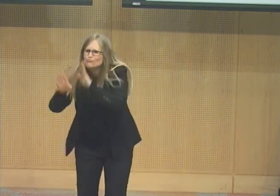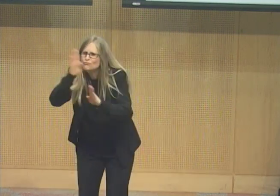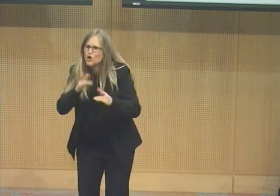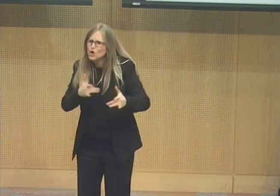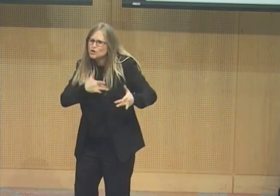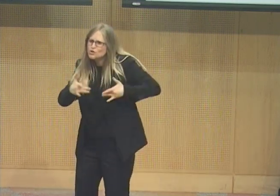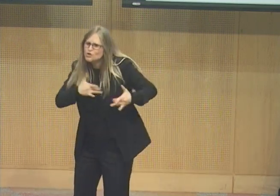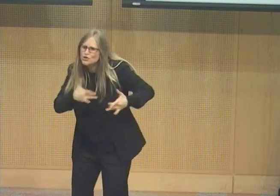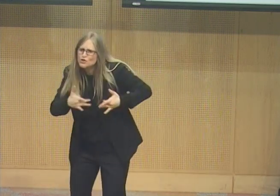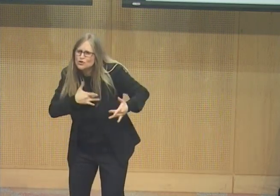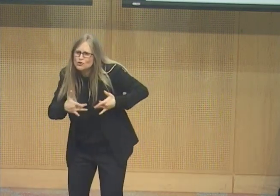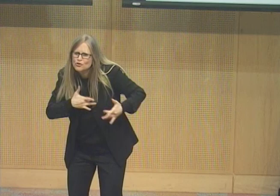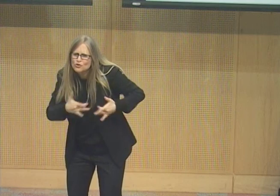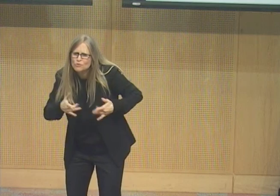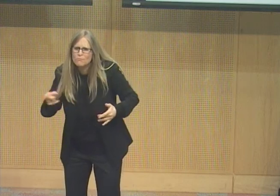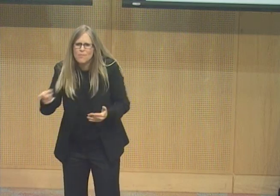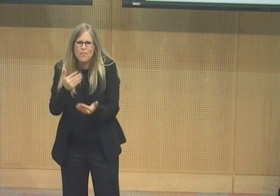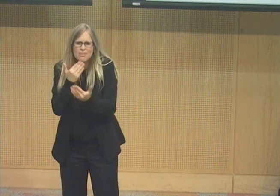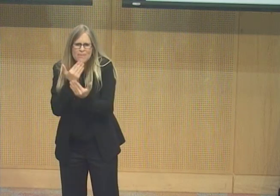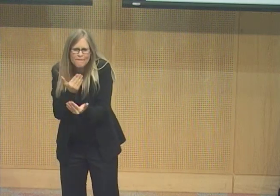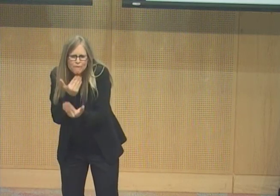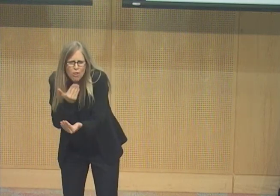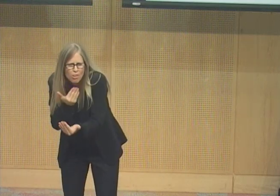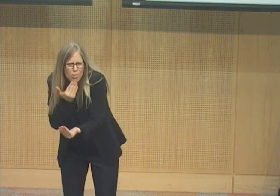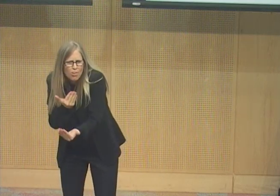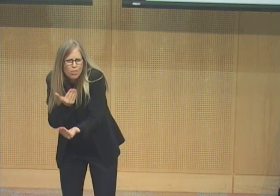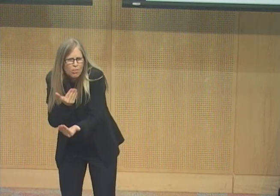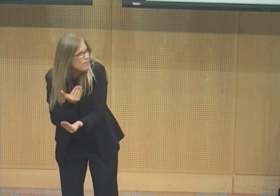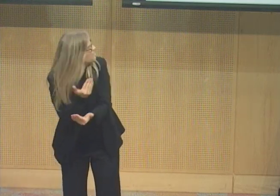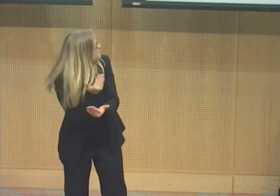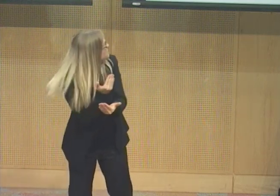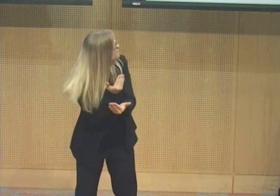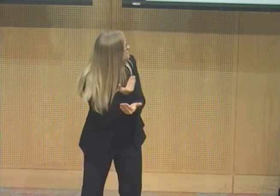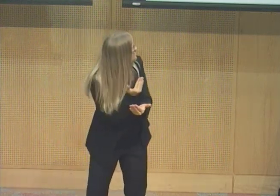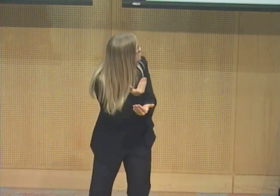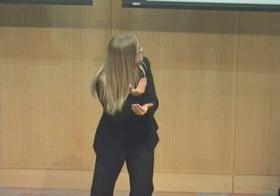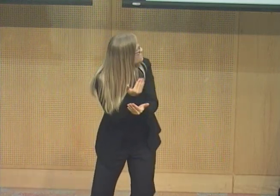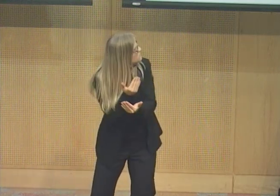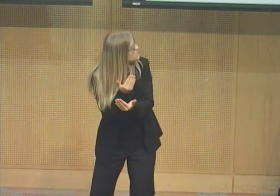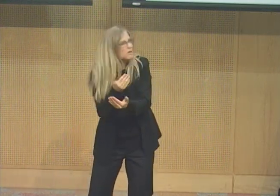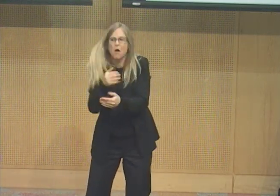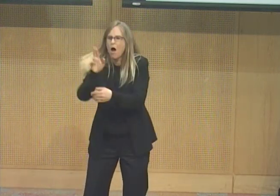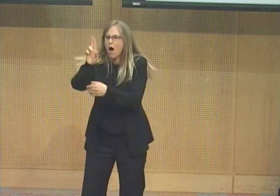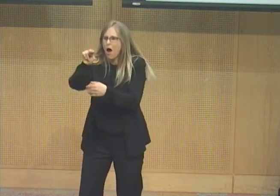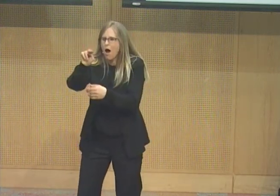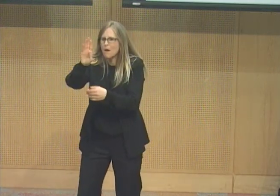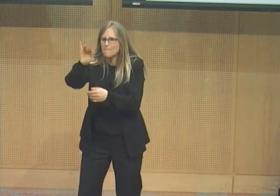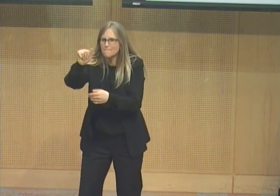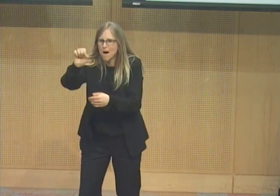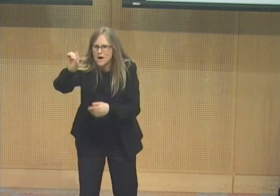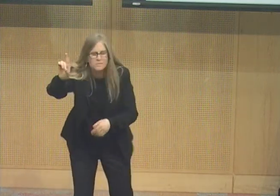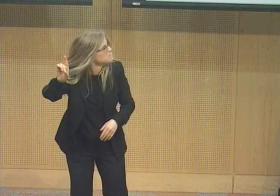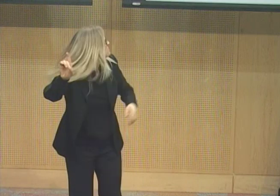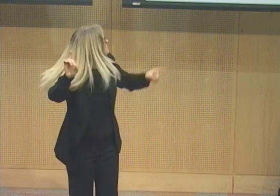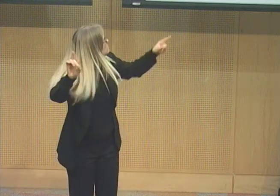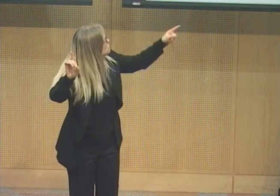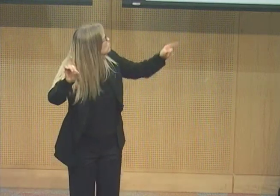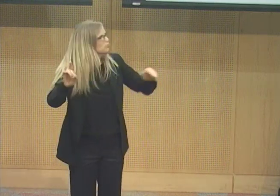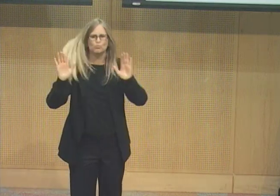"Worry" appeared 5 times, "concern," again, "thankful," "supportive,"